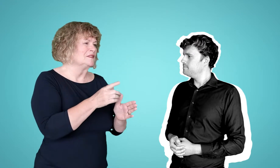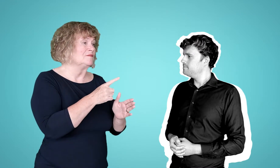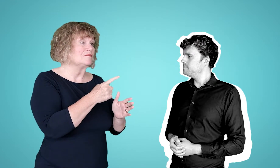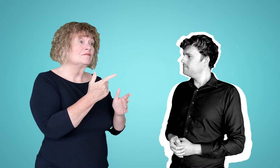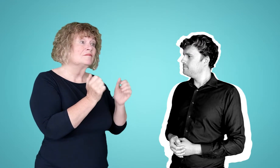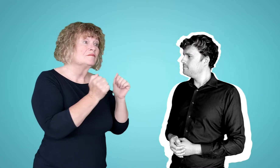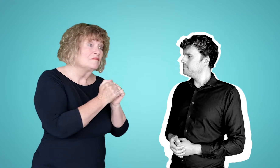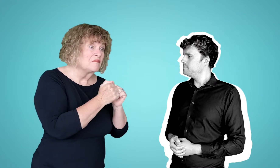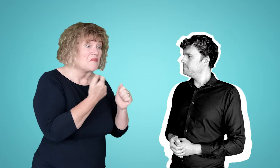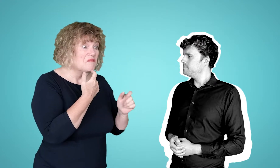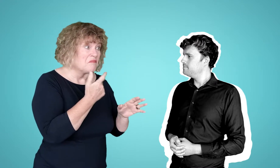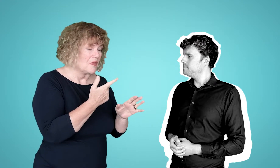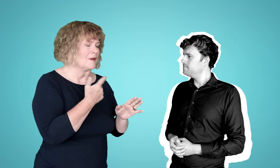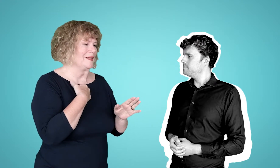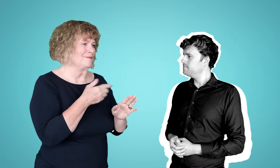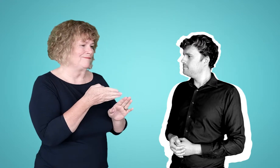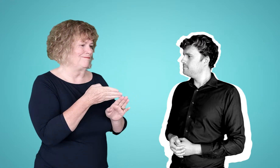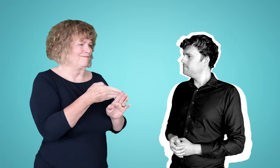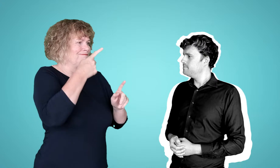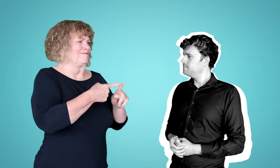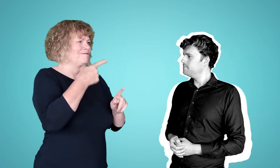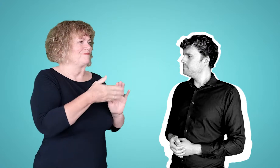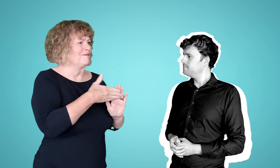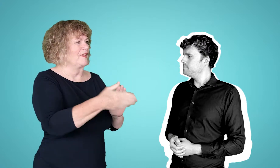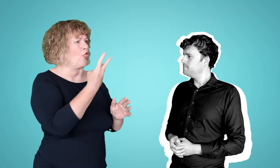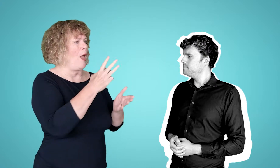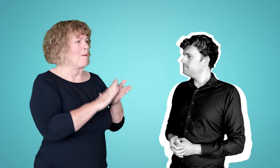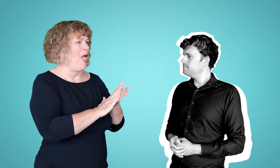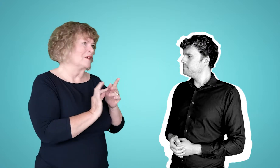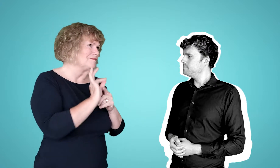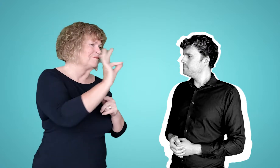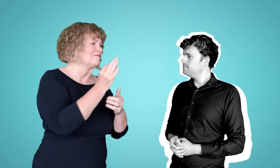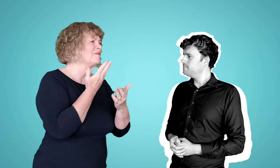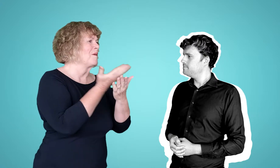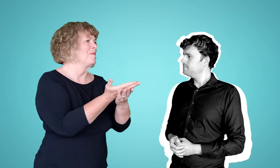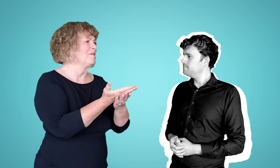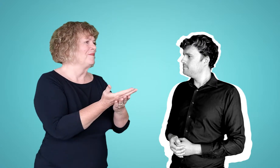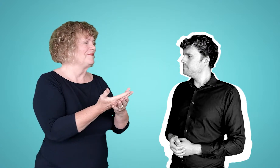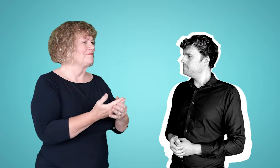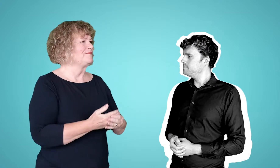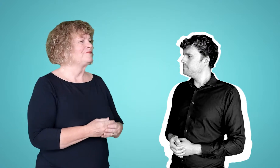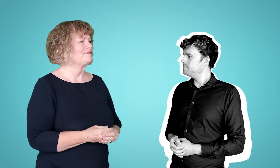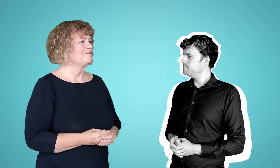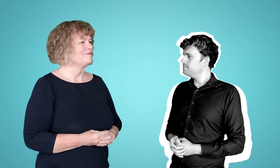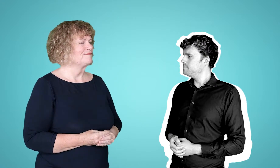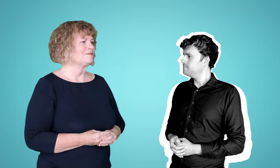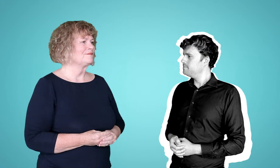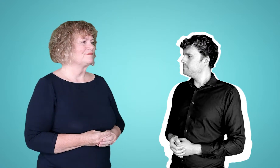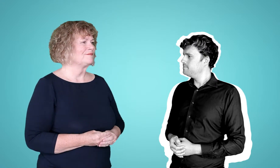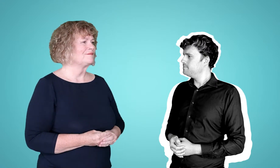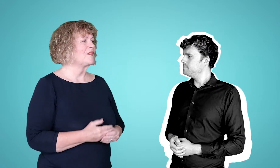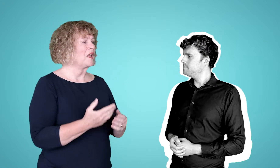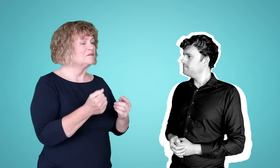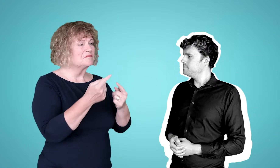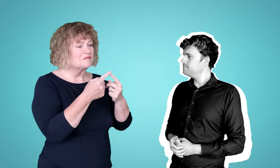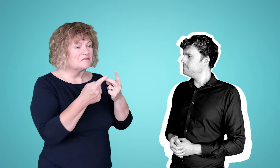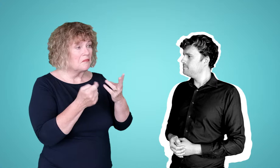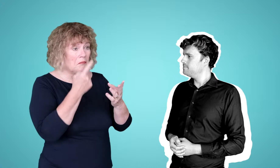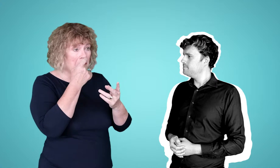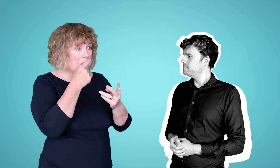of this decision, and all other eligibility